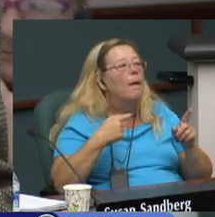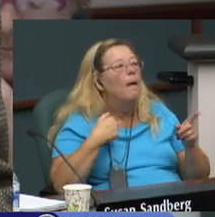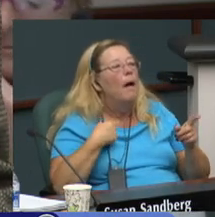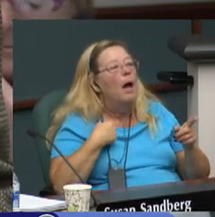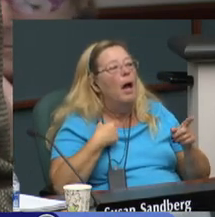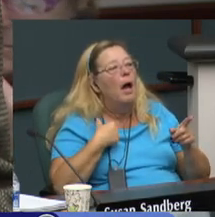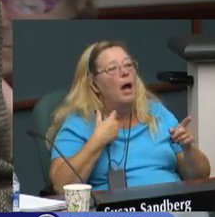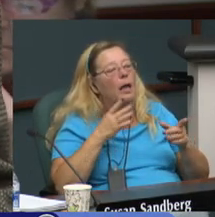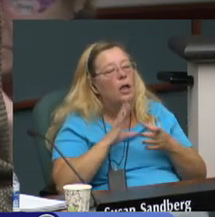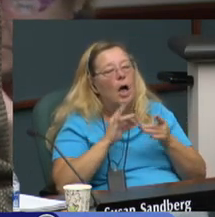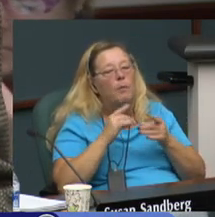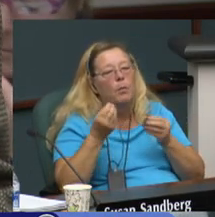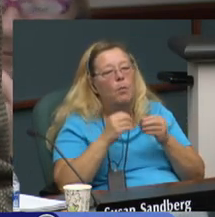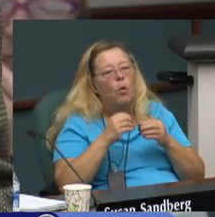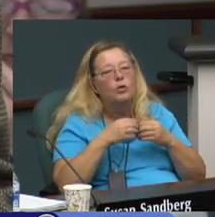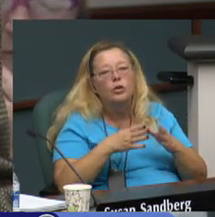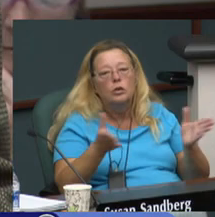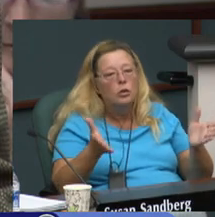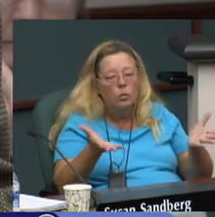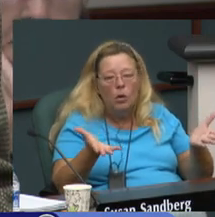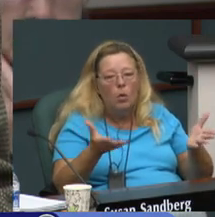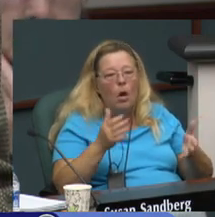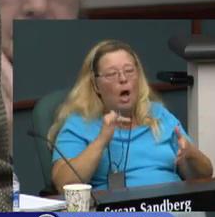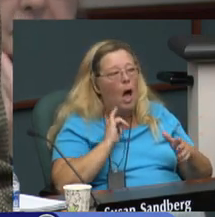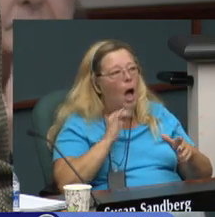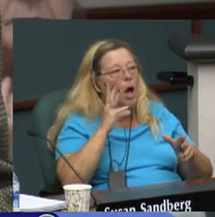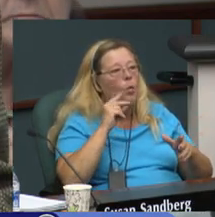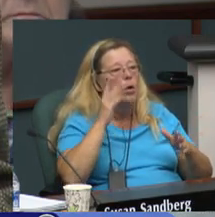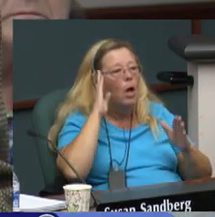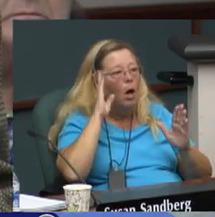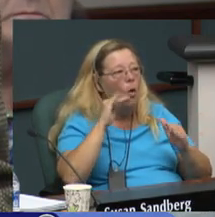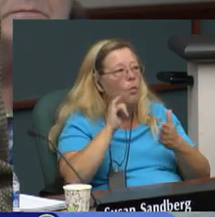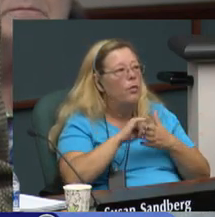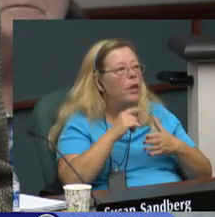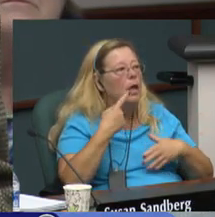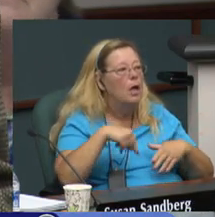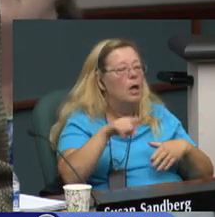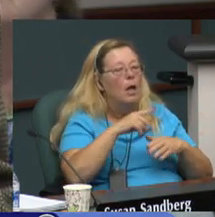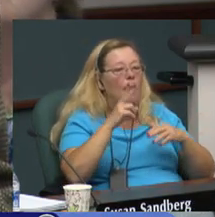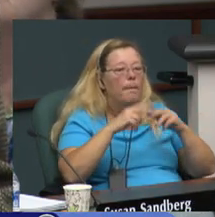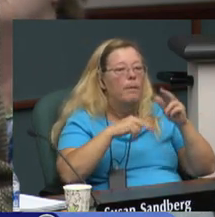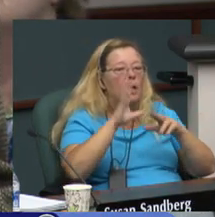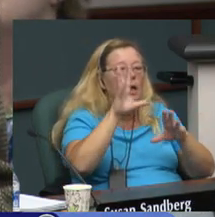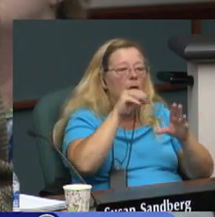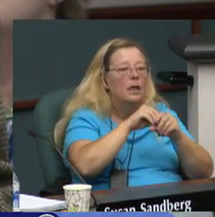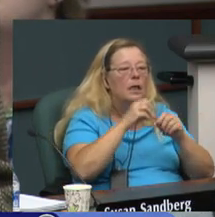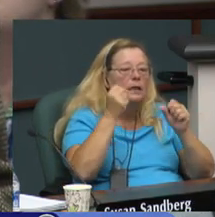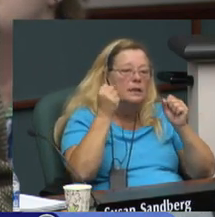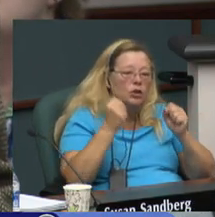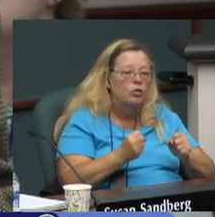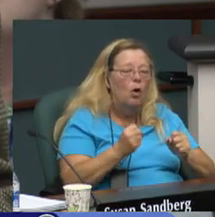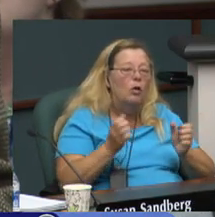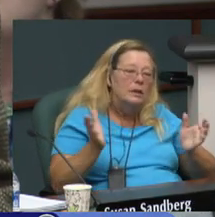one and that is I would hope that we would build in strong incentives for